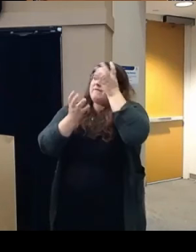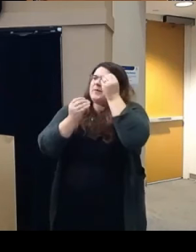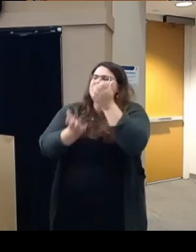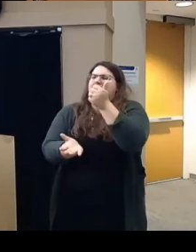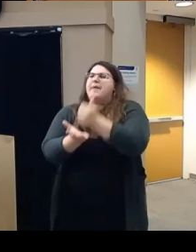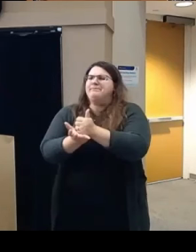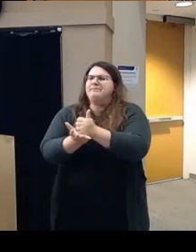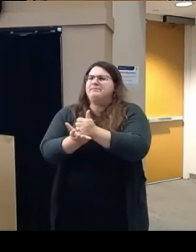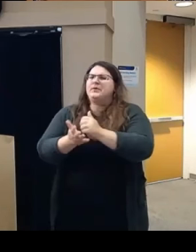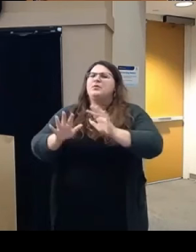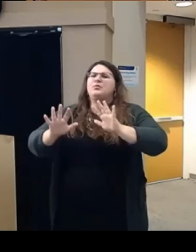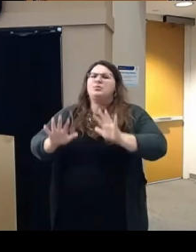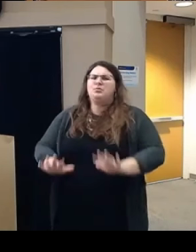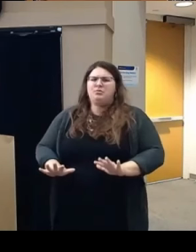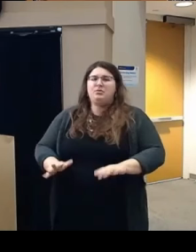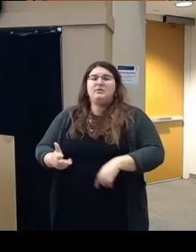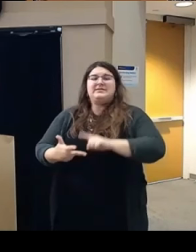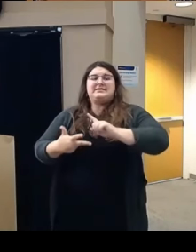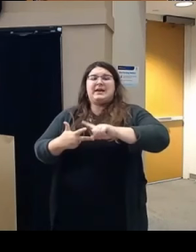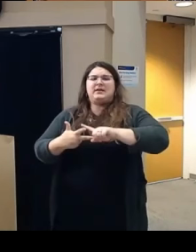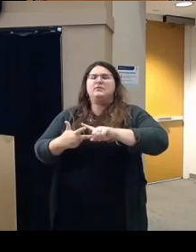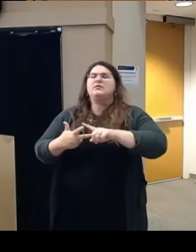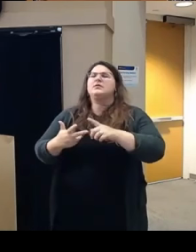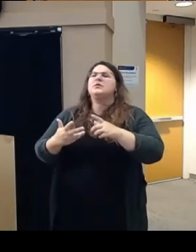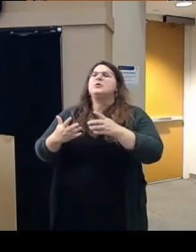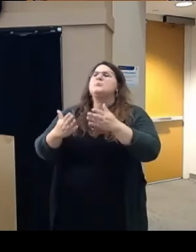the second objective is to provide a really broad overview of the changes that are coming with the